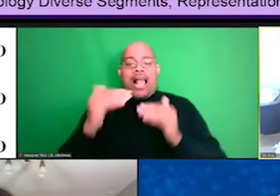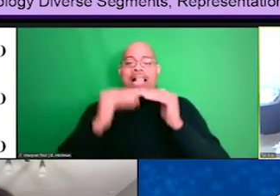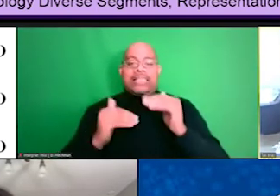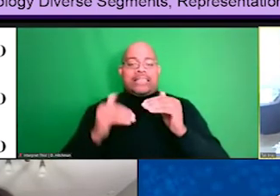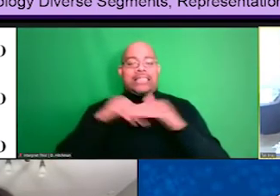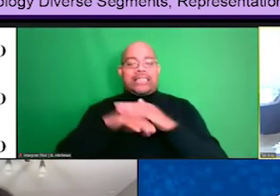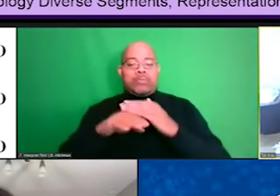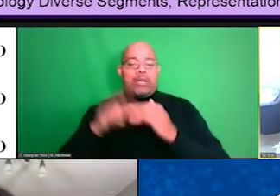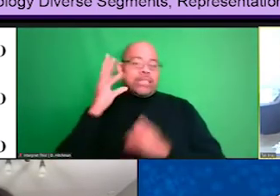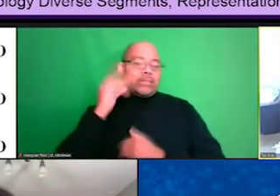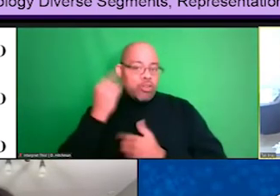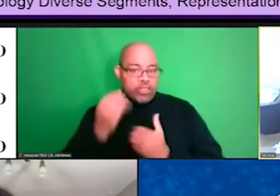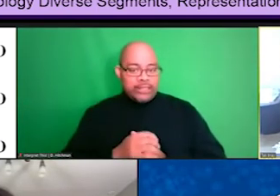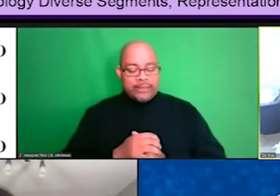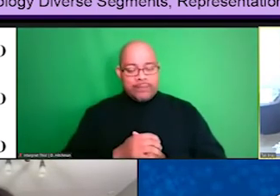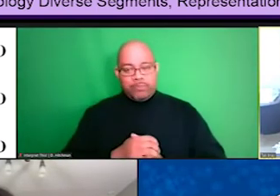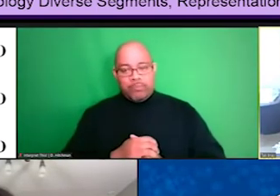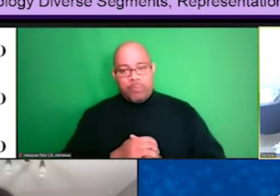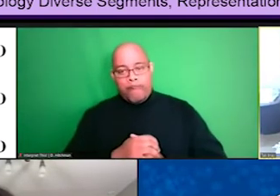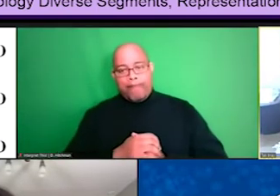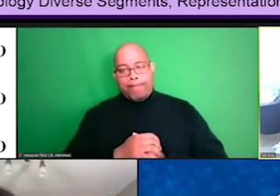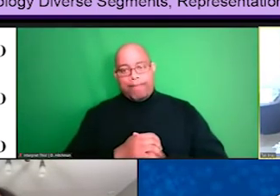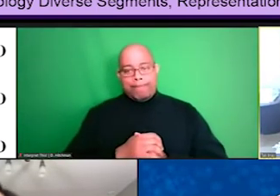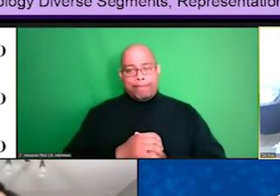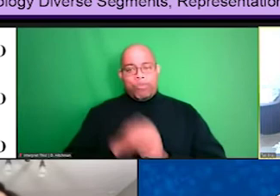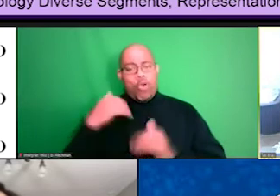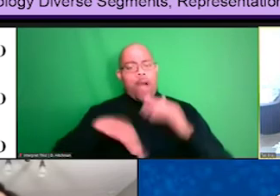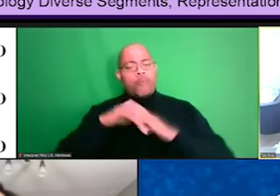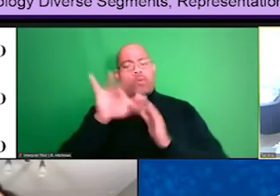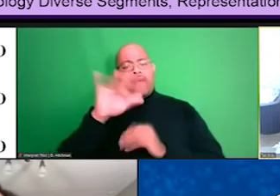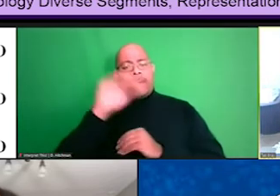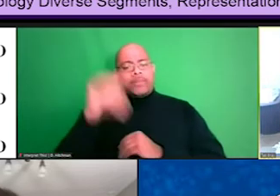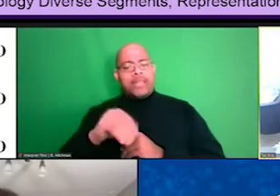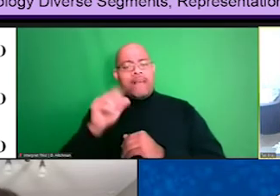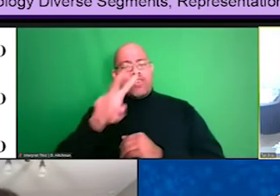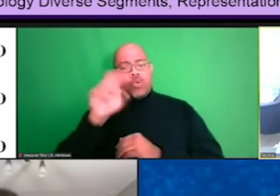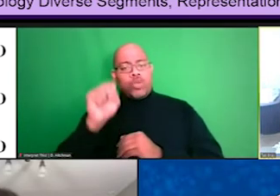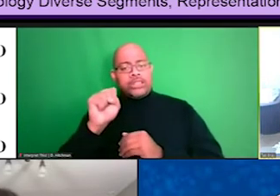experience. I mean, we know that up to 25 percent of the U.S. population has some form